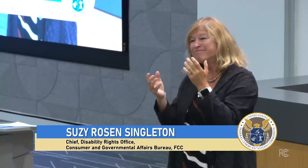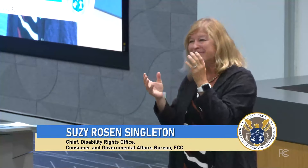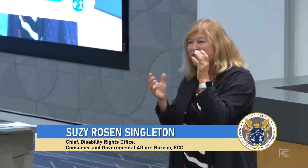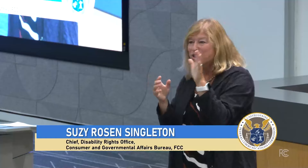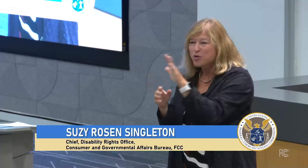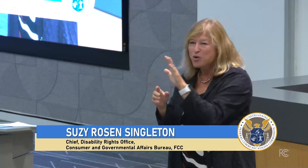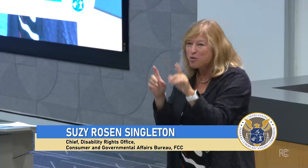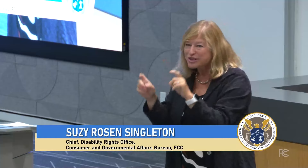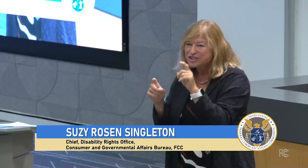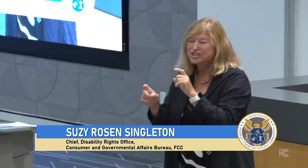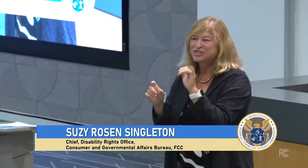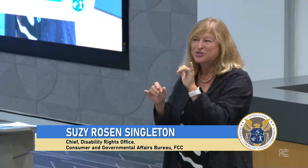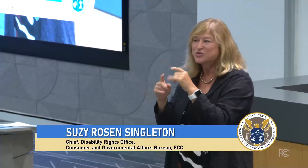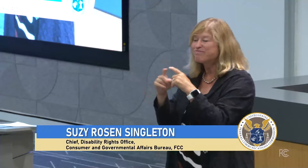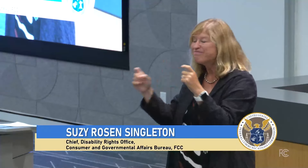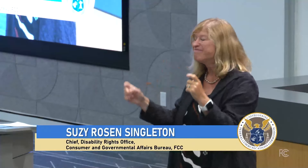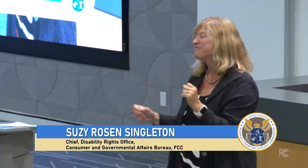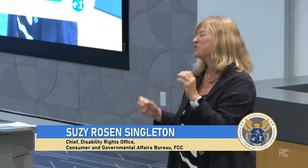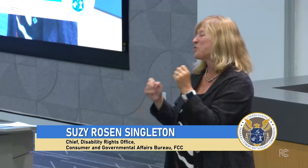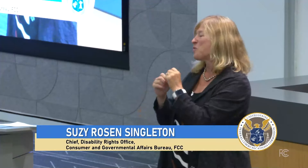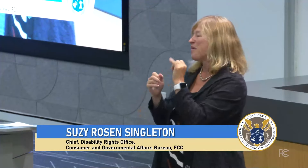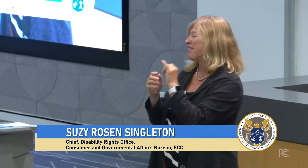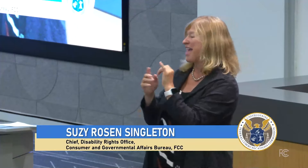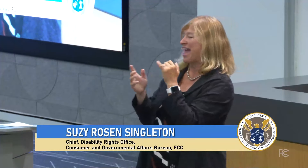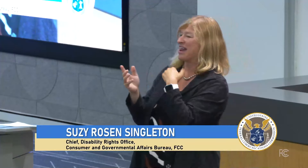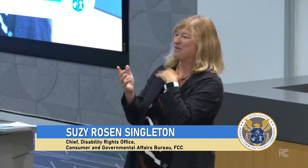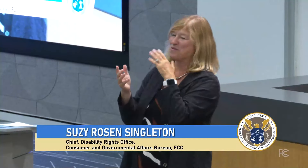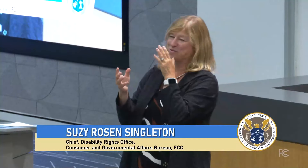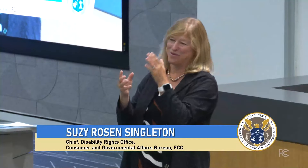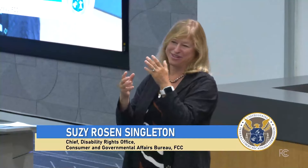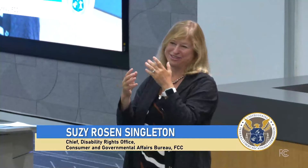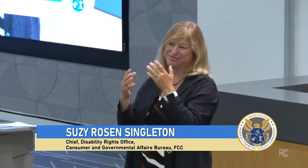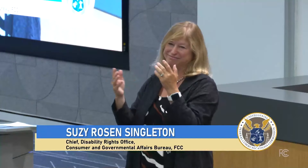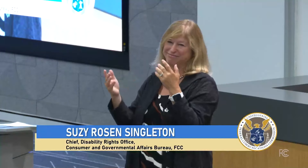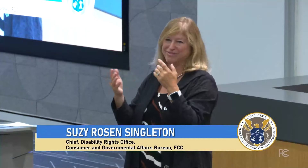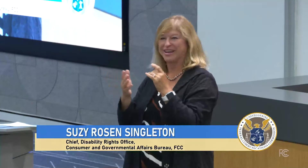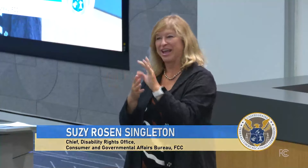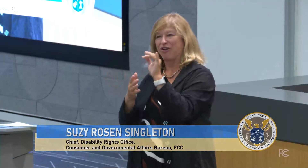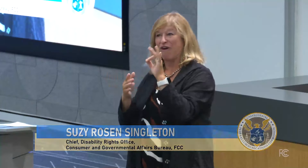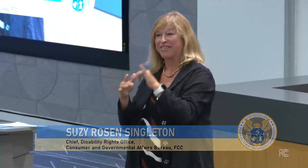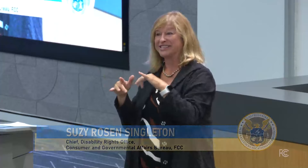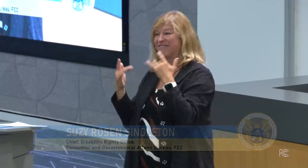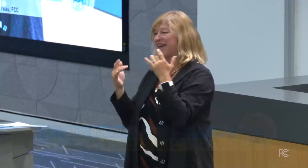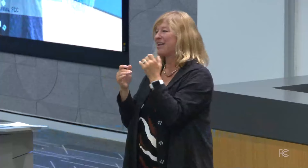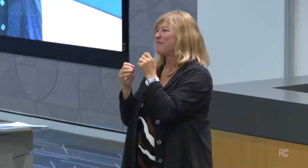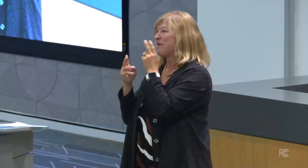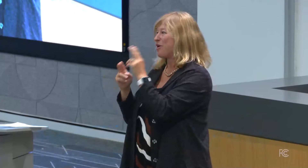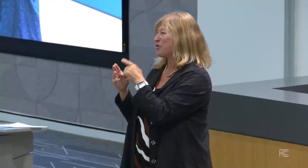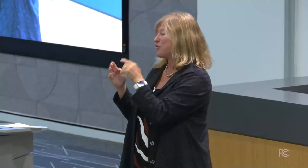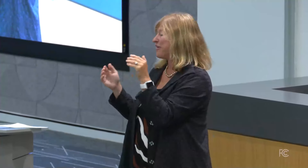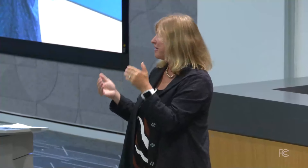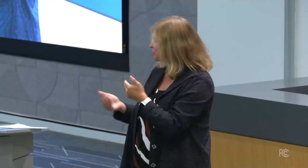BLOND, PATTERNED DRESS, BLACK BLAZER SO WITH THAT I WOULD LIKE TO GET THE